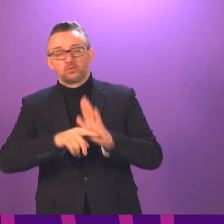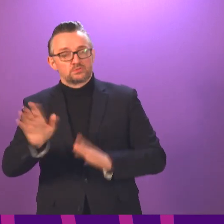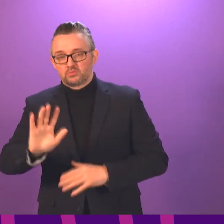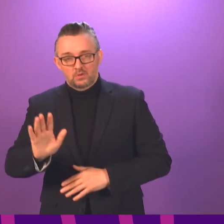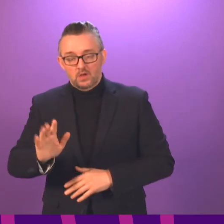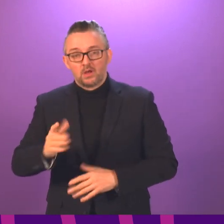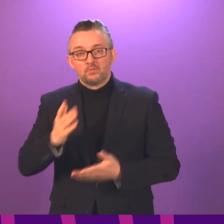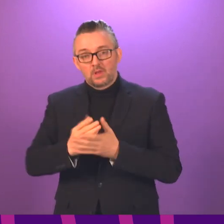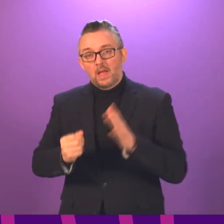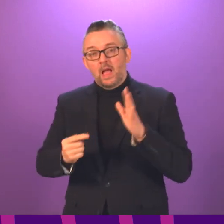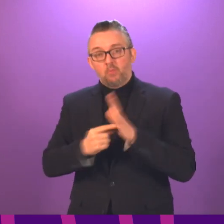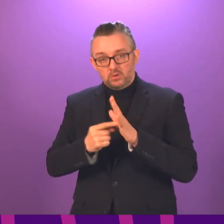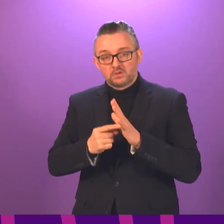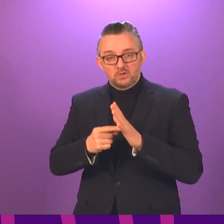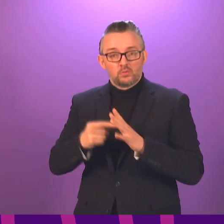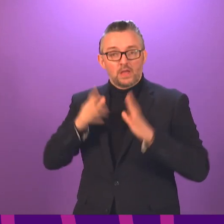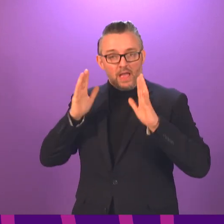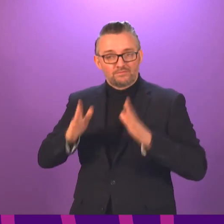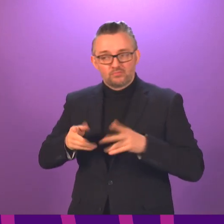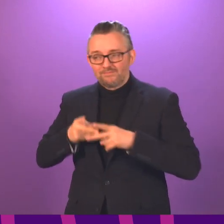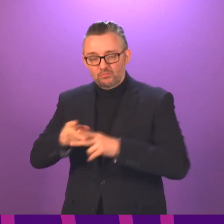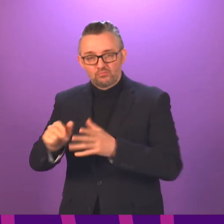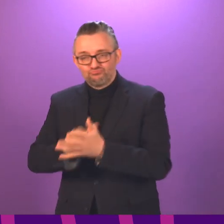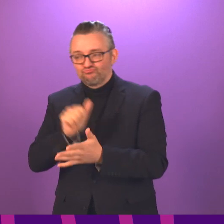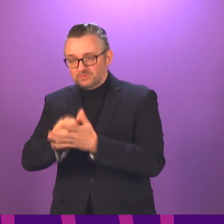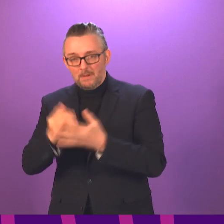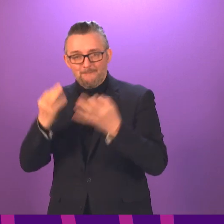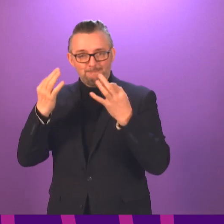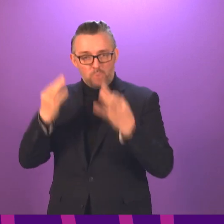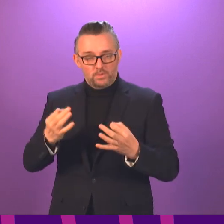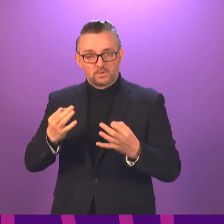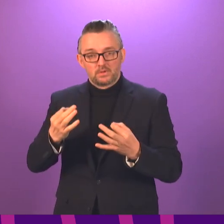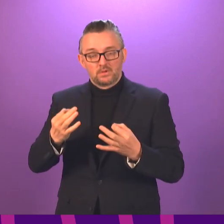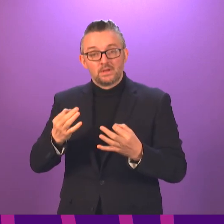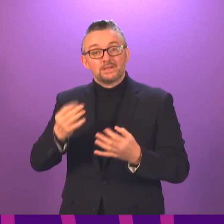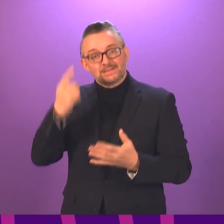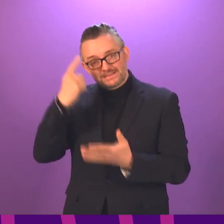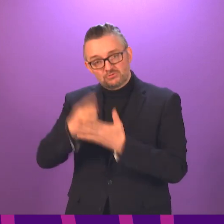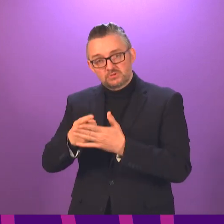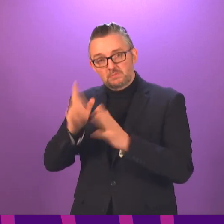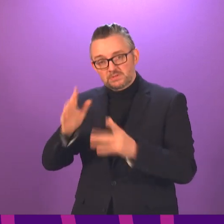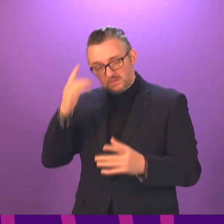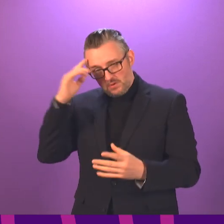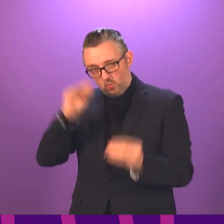important that we do these things properly and that decisions are based on the right considerations.